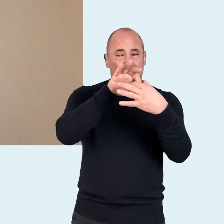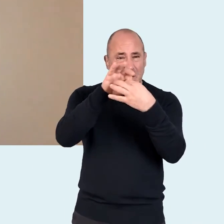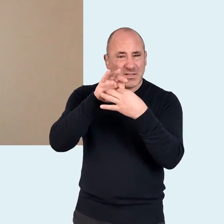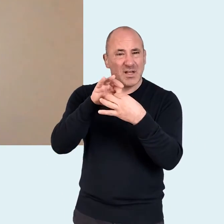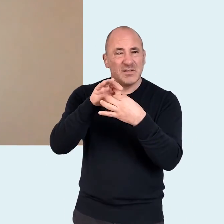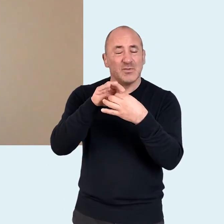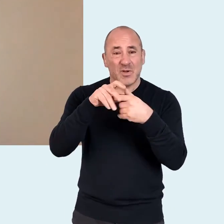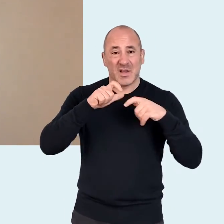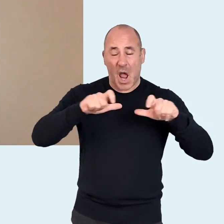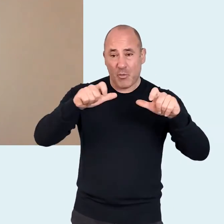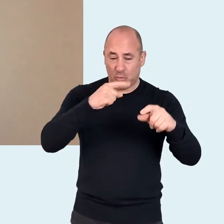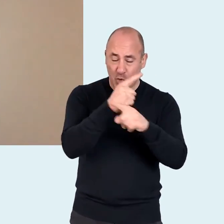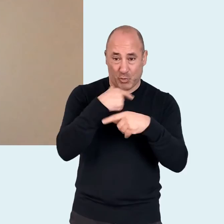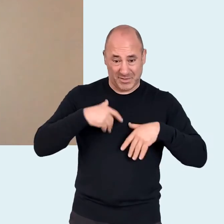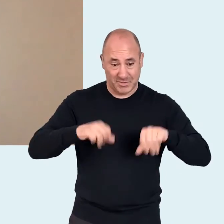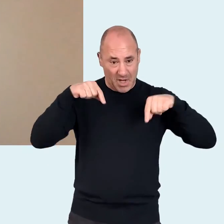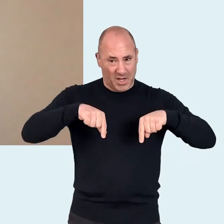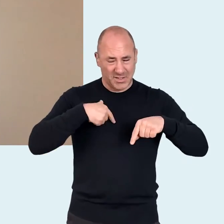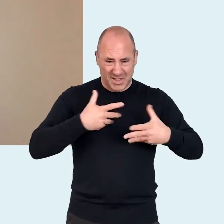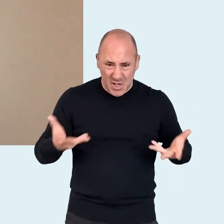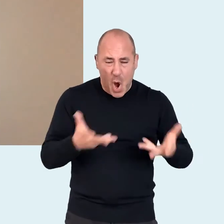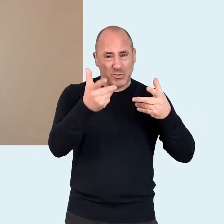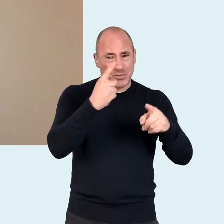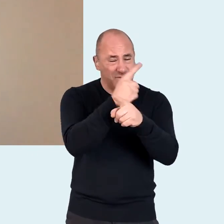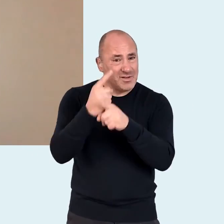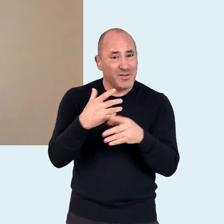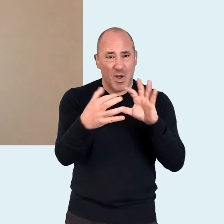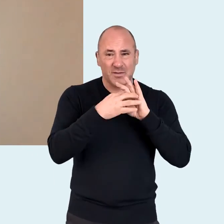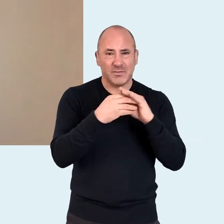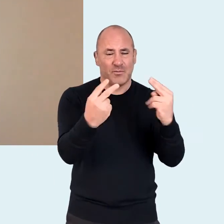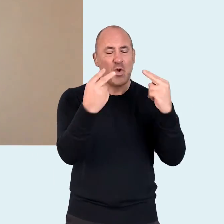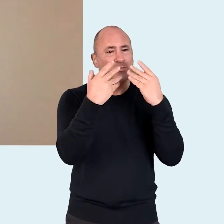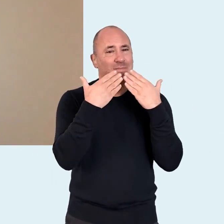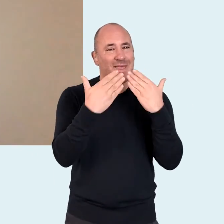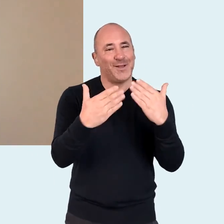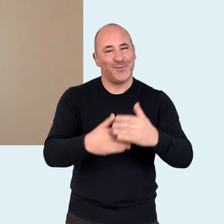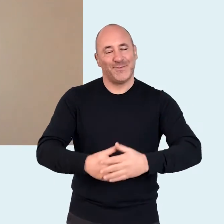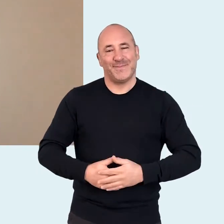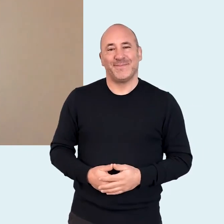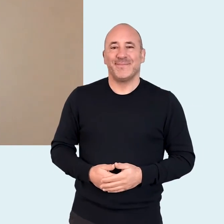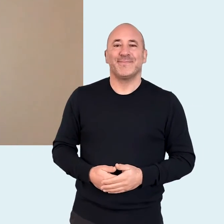in your community to continue the conversation started here. Thank you for watching.